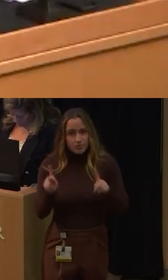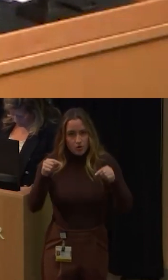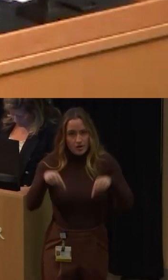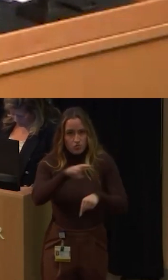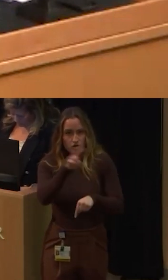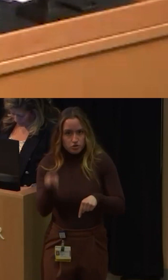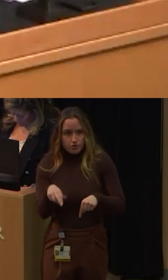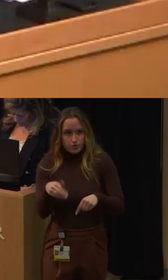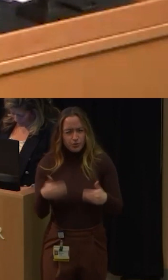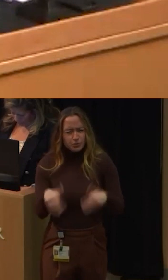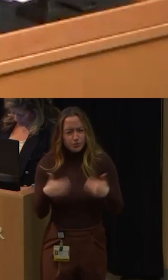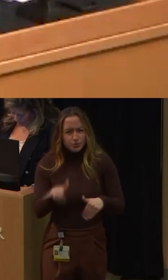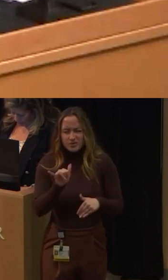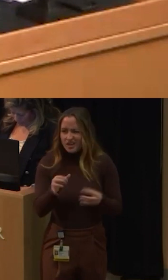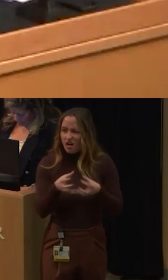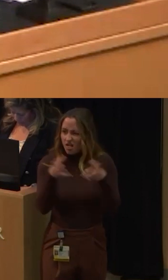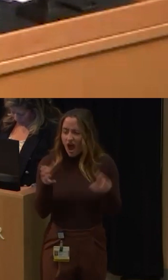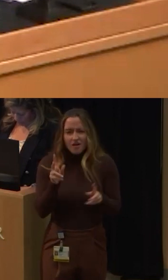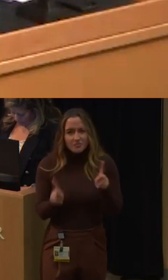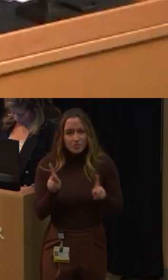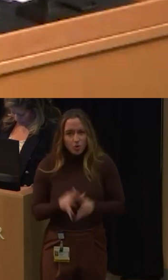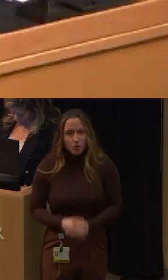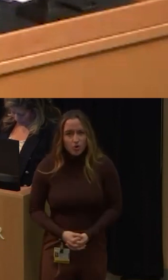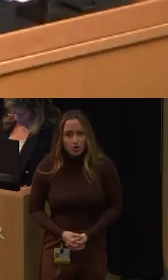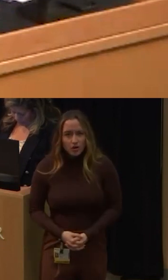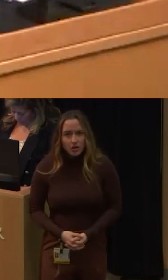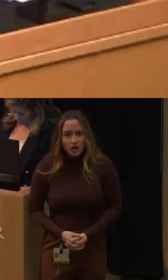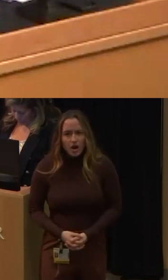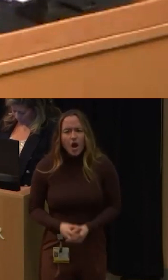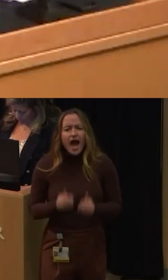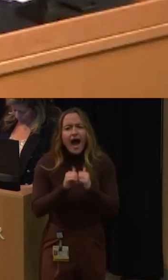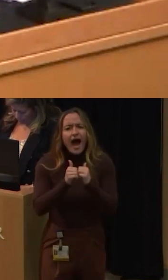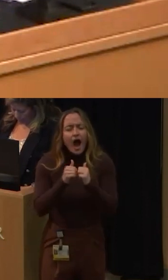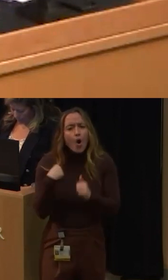That's a lot of people, but how can we ensure that those people